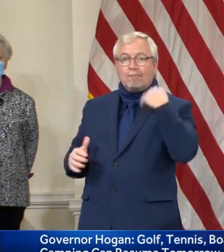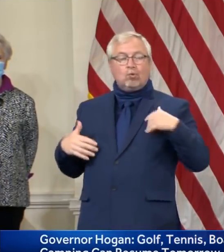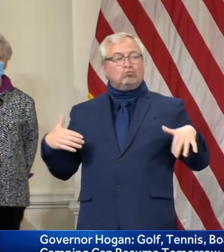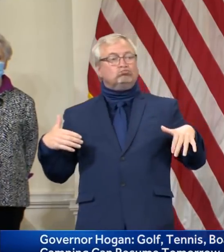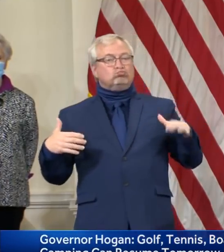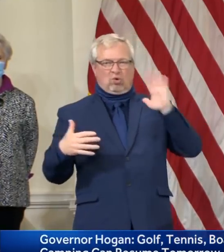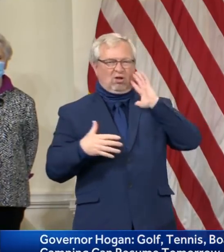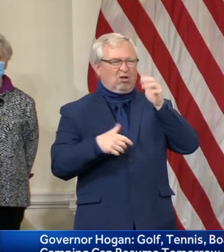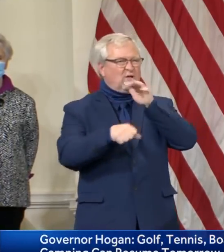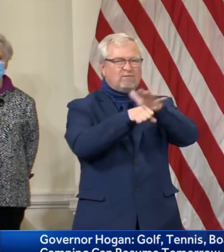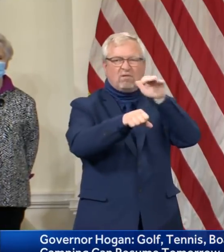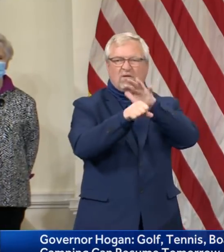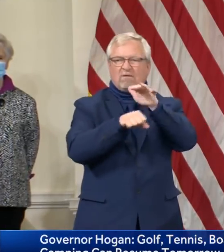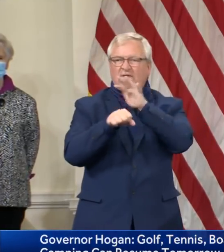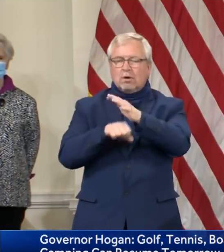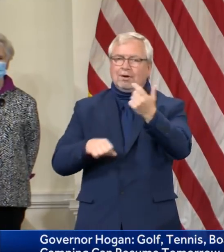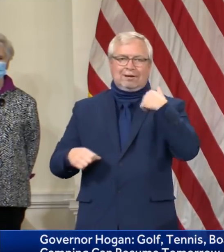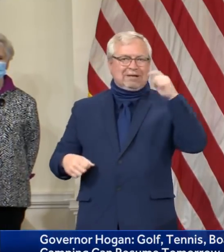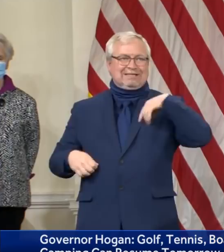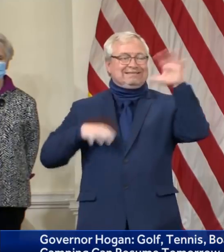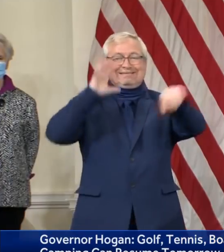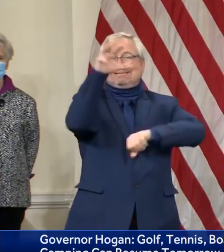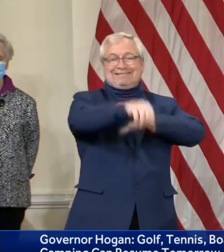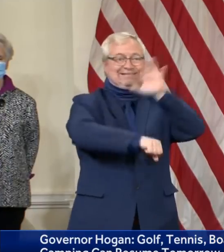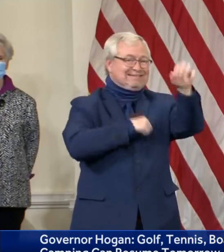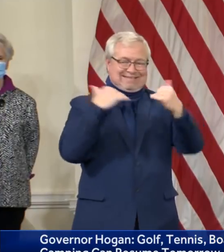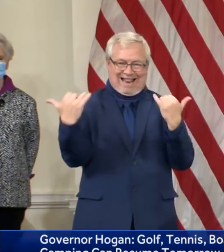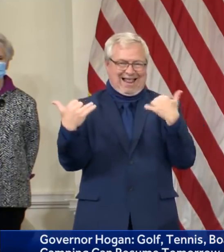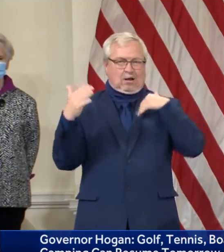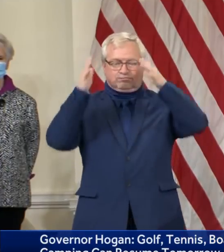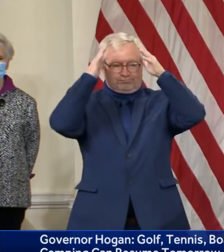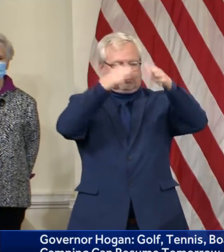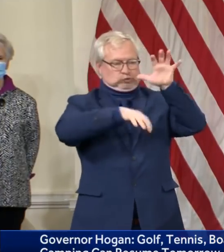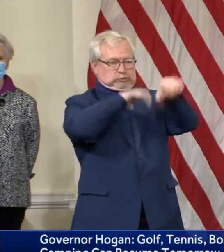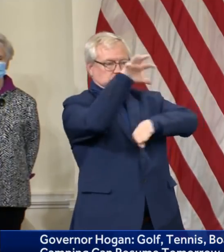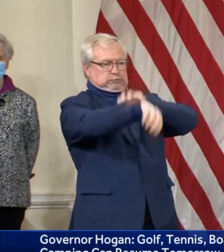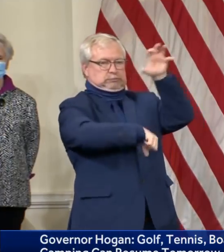BUT PEOPLE WERE GOING TO DIE IF WE DID NOT FIND THEM.